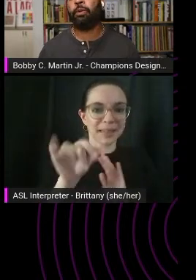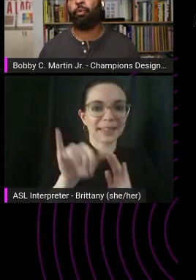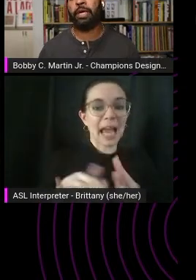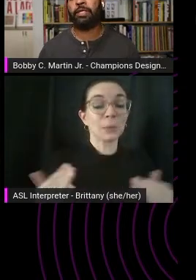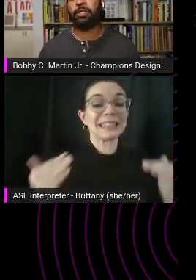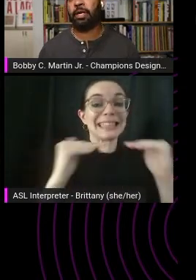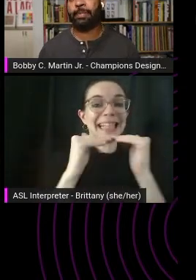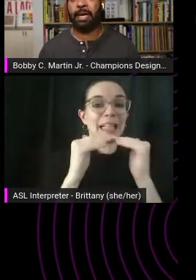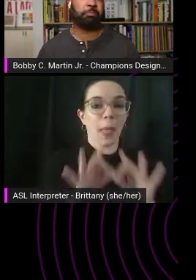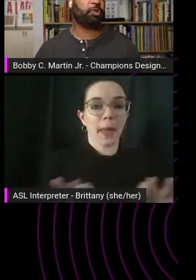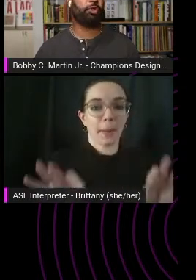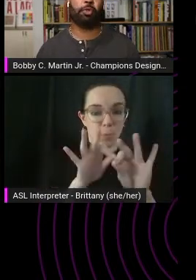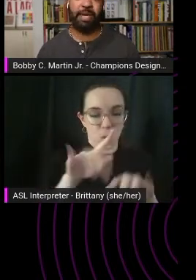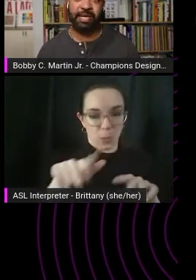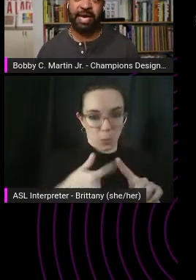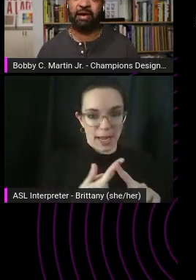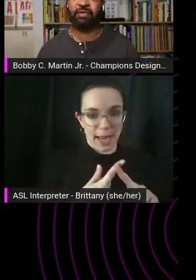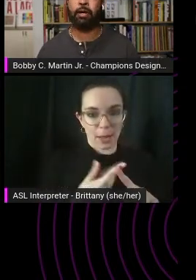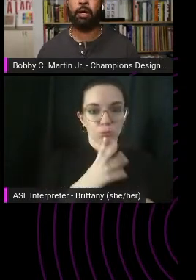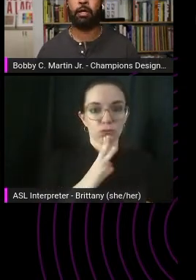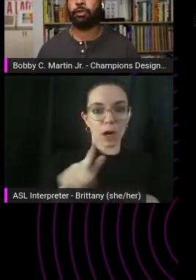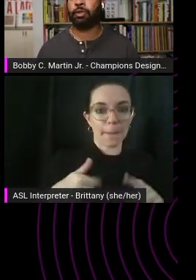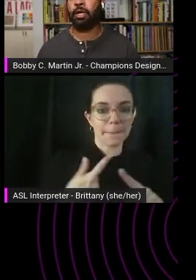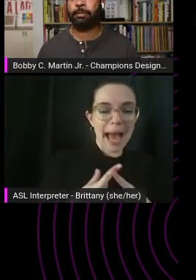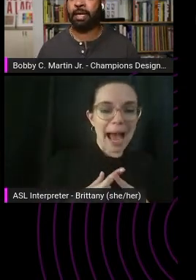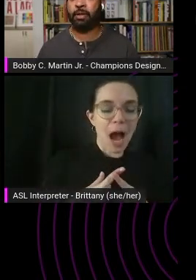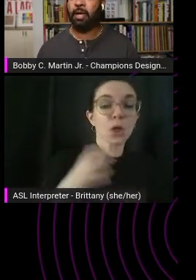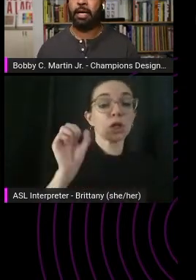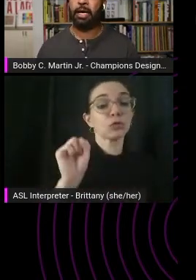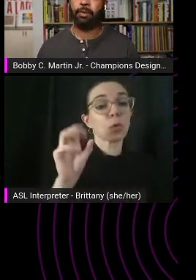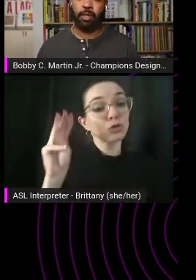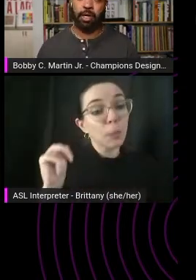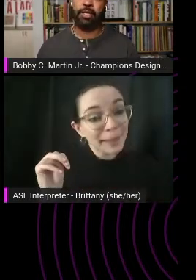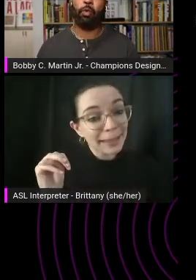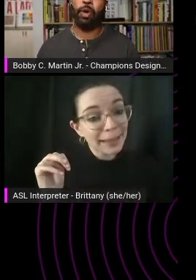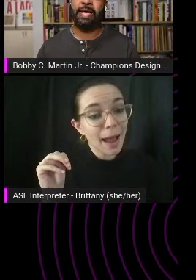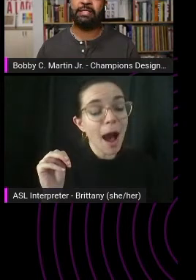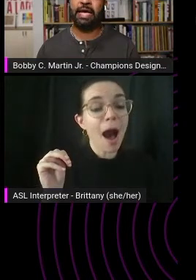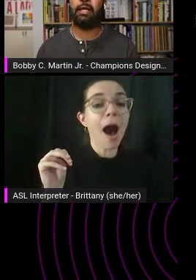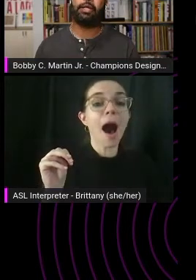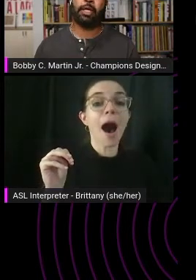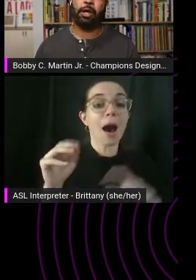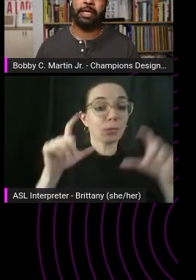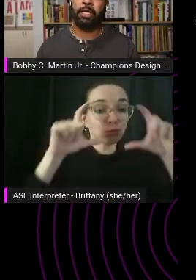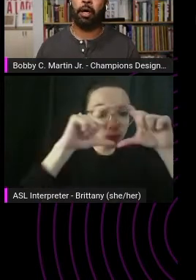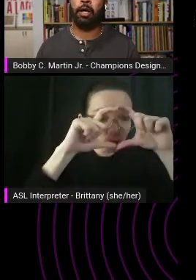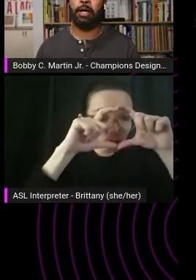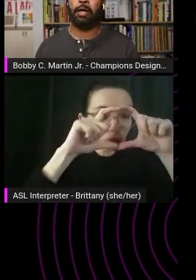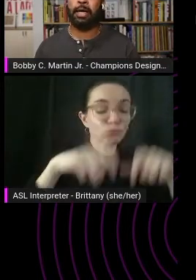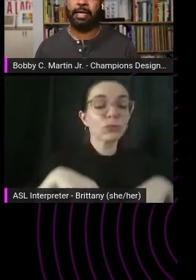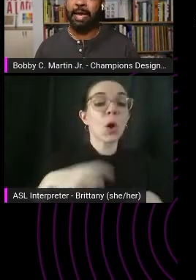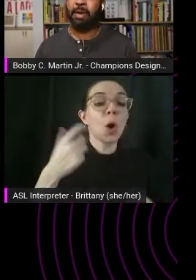when we thought about social media avatars or thought about, you know, other ways that the Carnegie Hall name